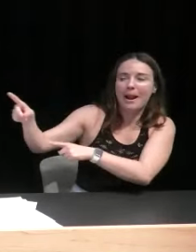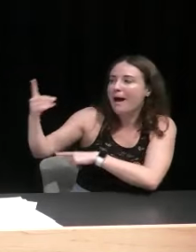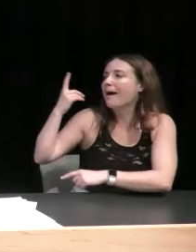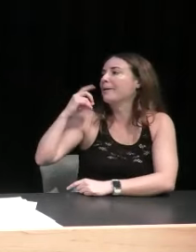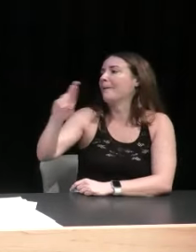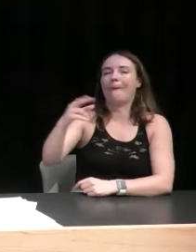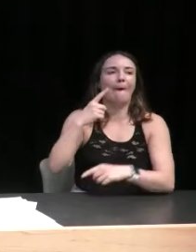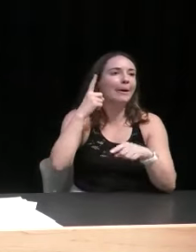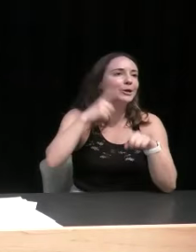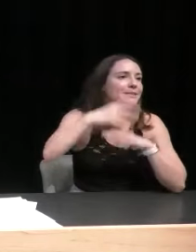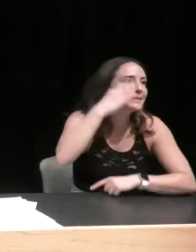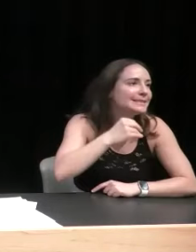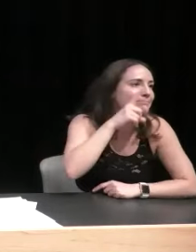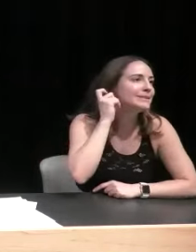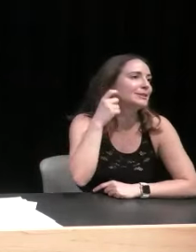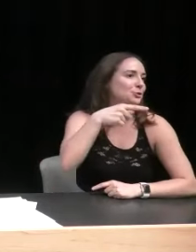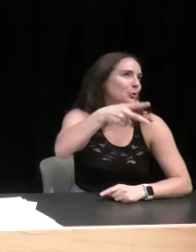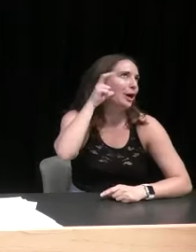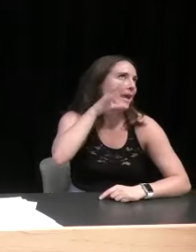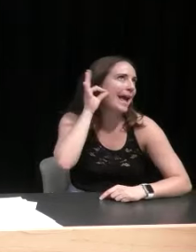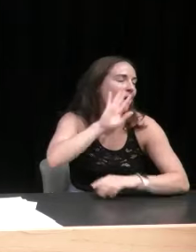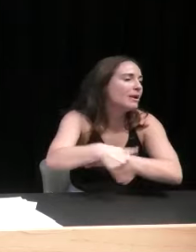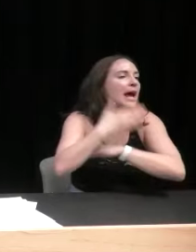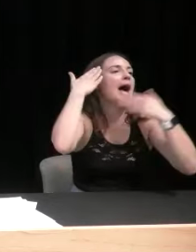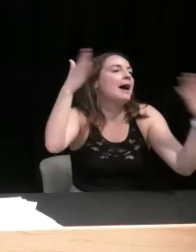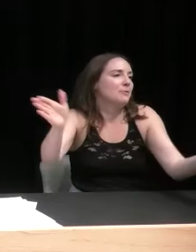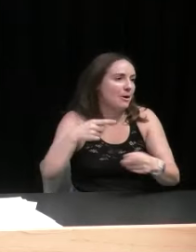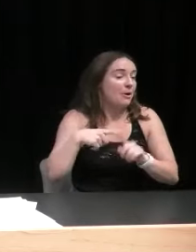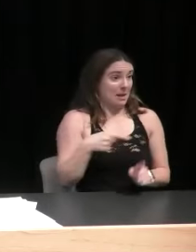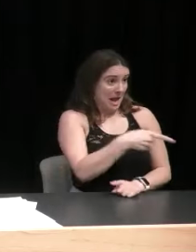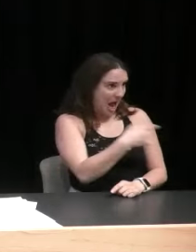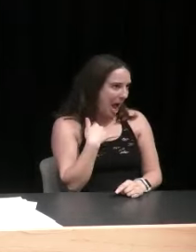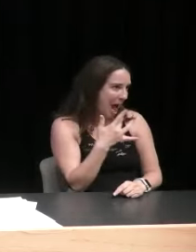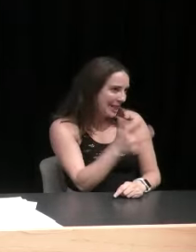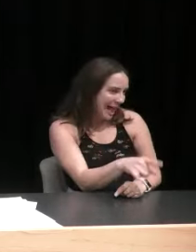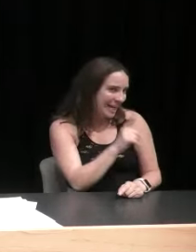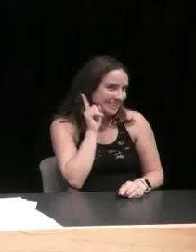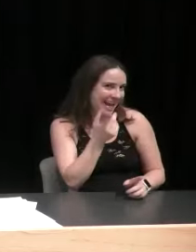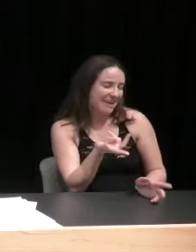jackhammer right outside the building or um if there was a cat meowing outside of your window